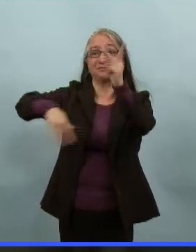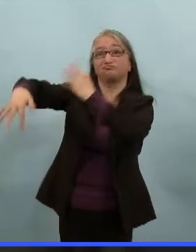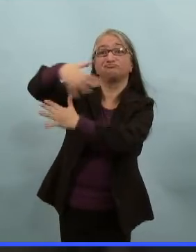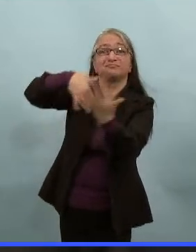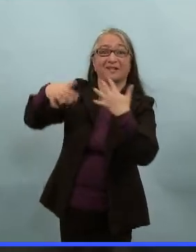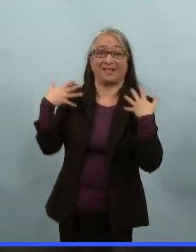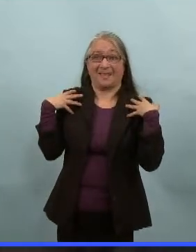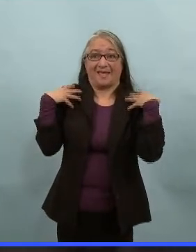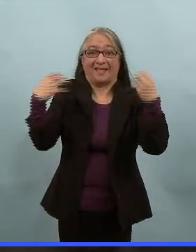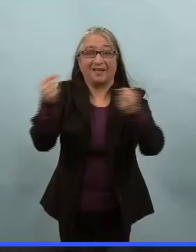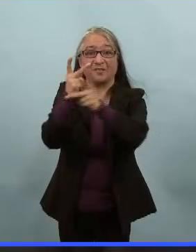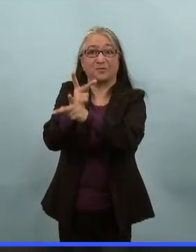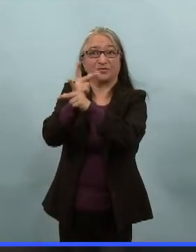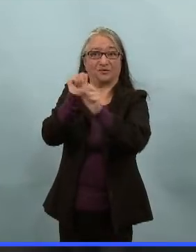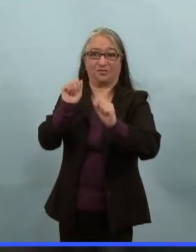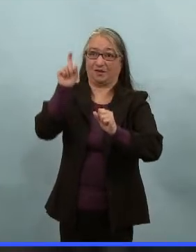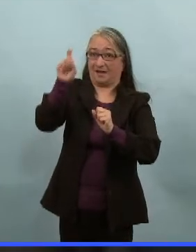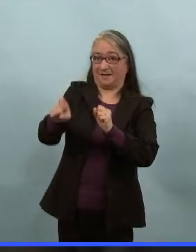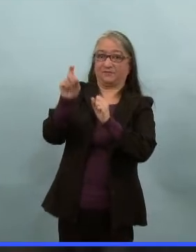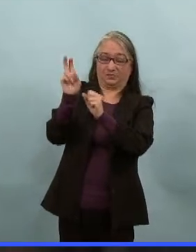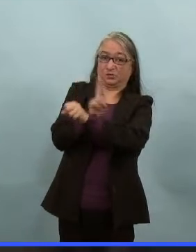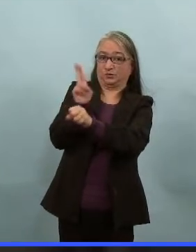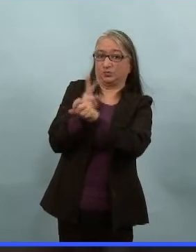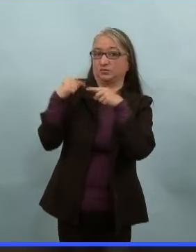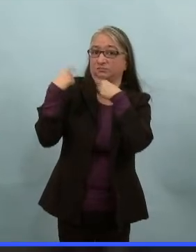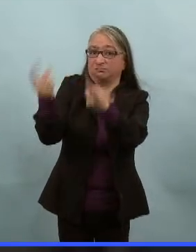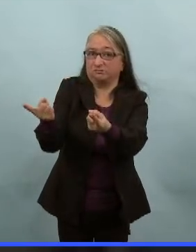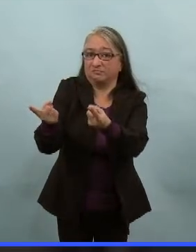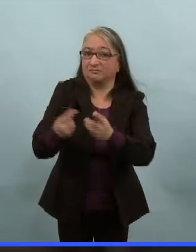so as that's a little bit different than what we're doing on the testing side with symptomatic